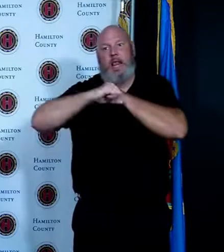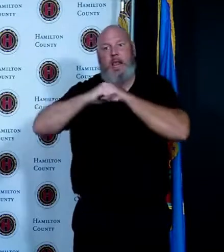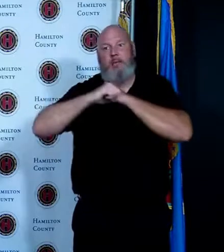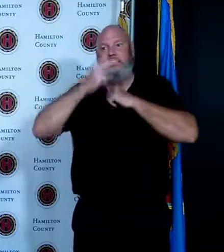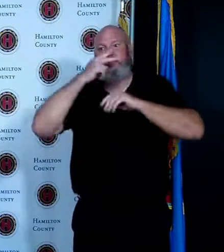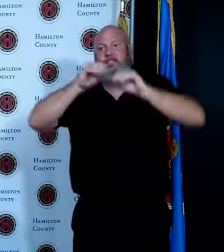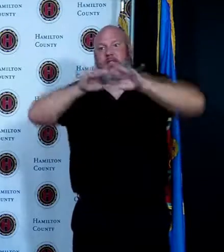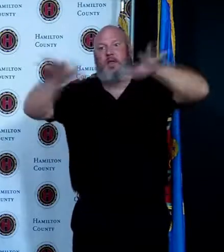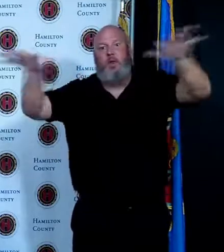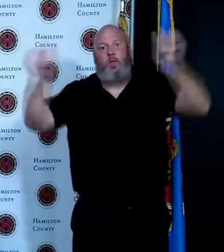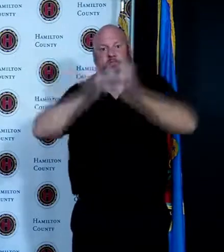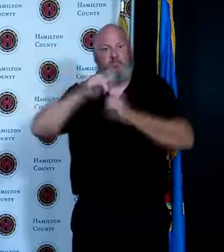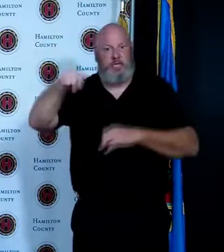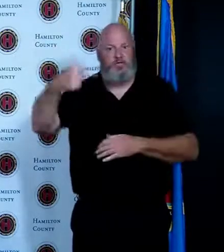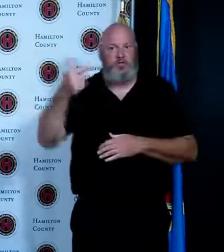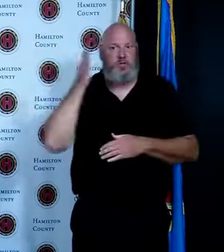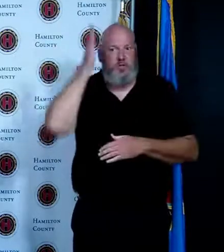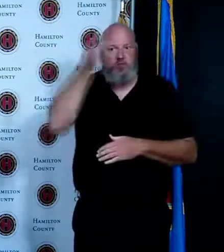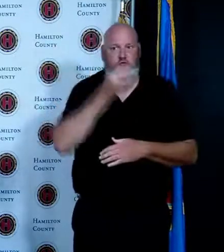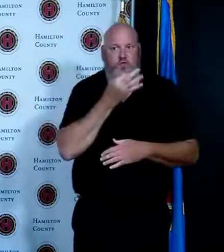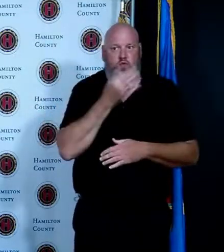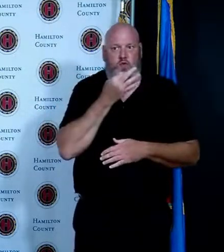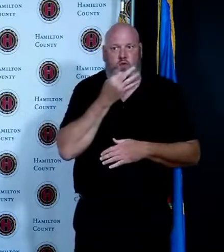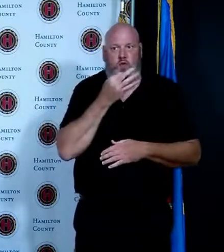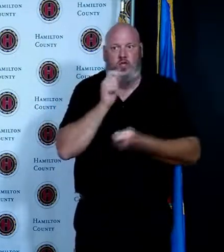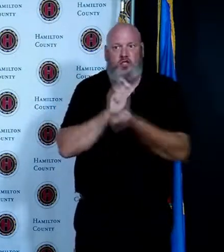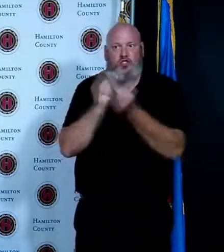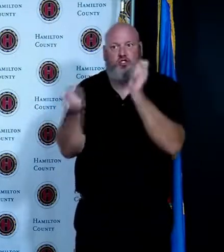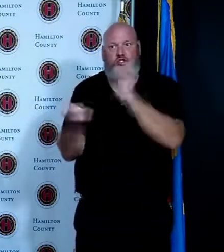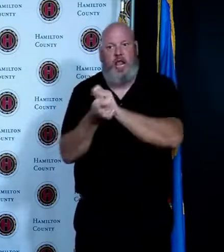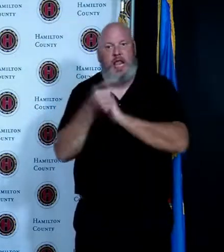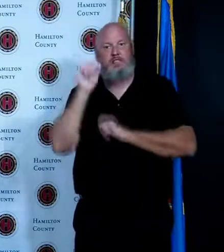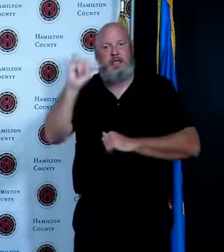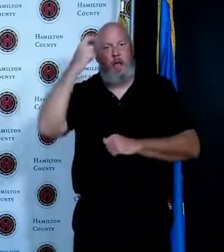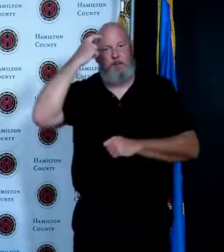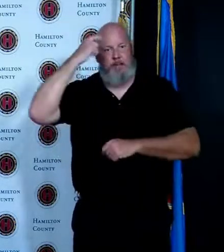change a little bit of that mindset and some of the culture in the community